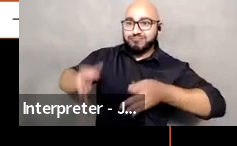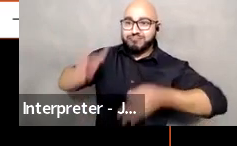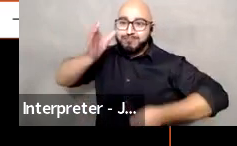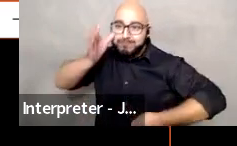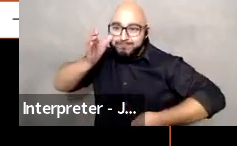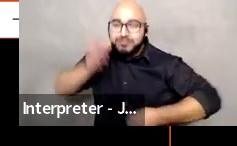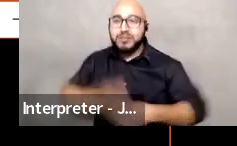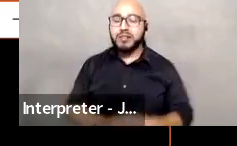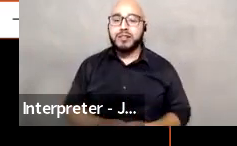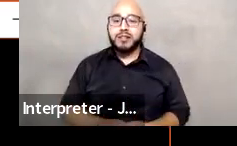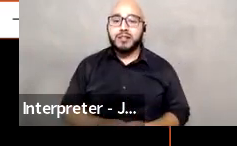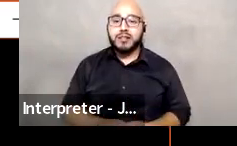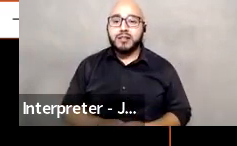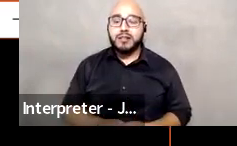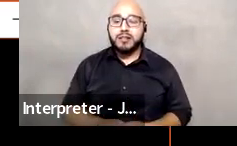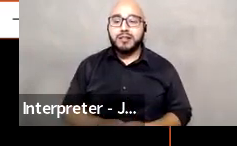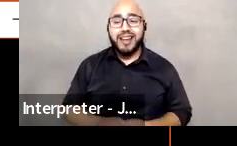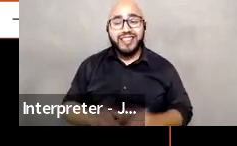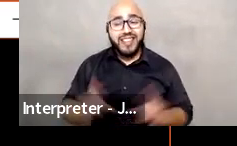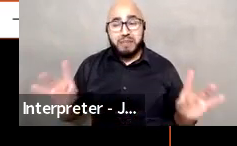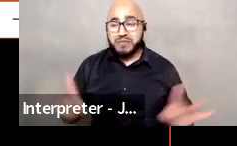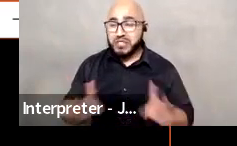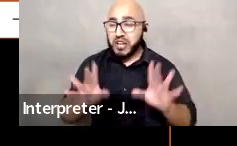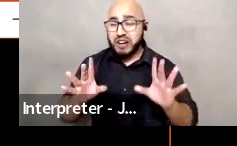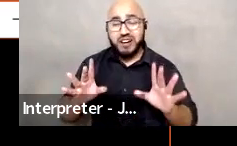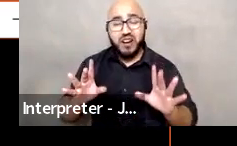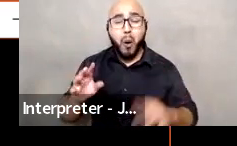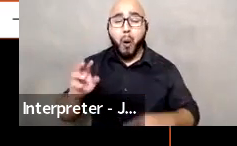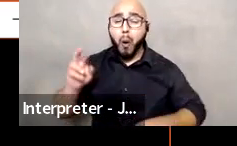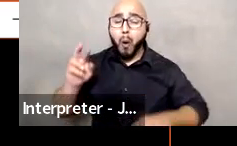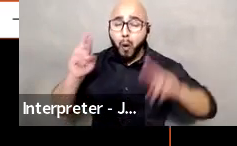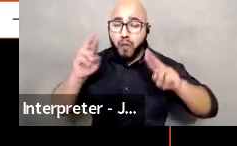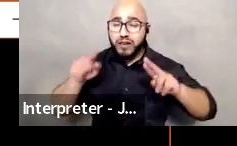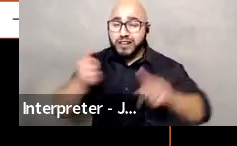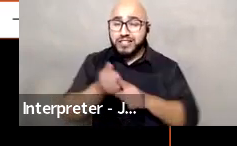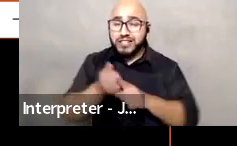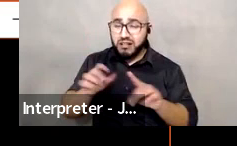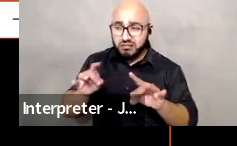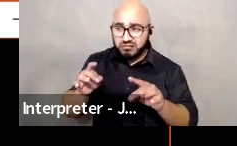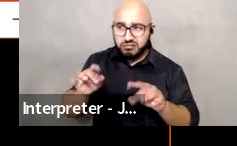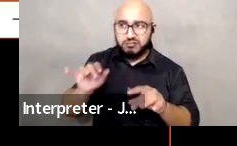This to this, I hope. Comes completely clear here. The absurdity of it, of course, is that